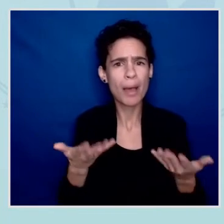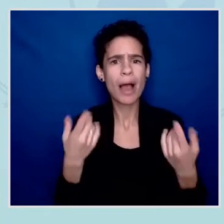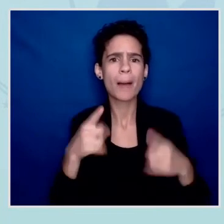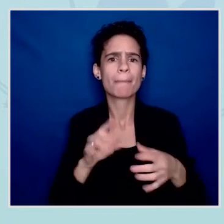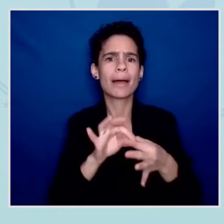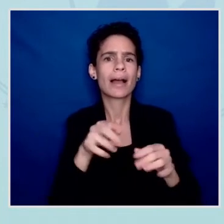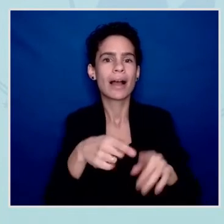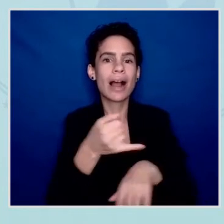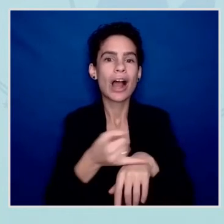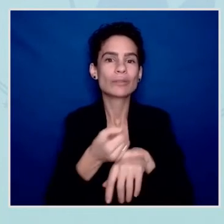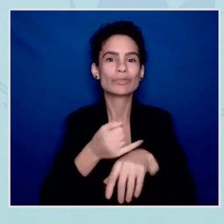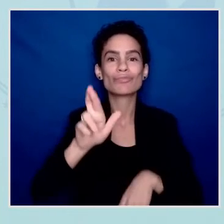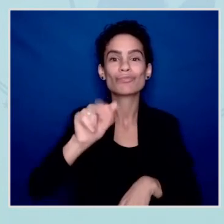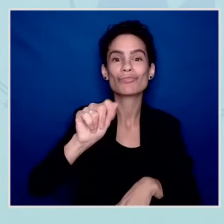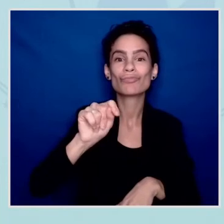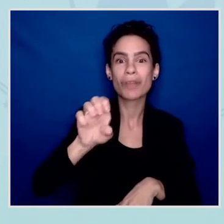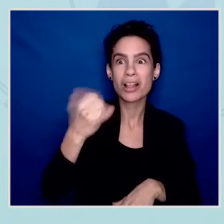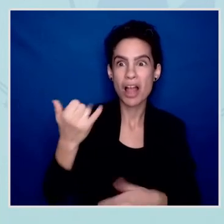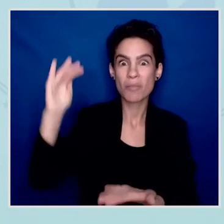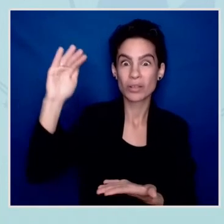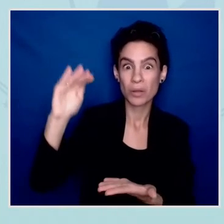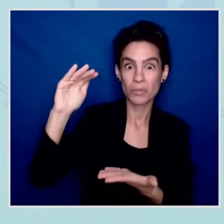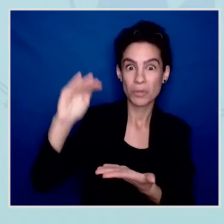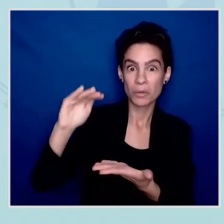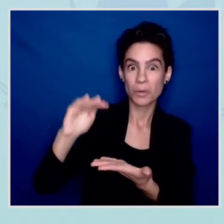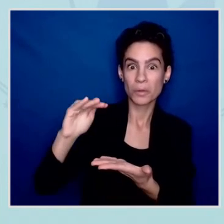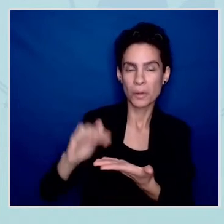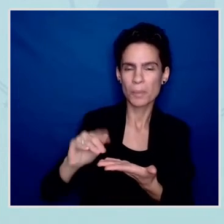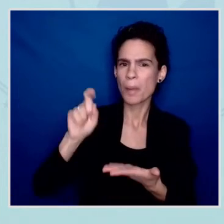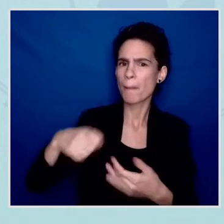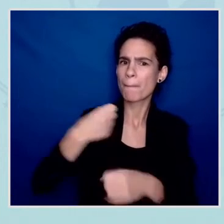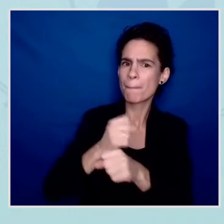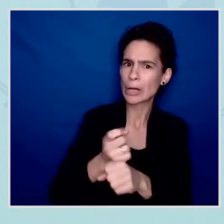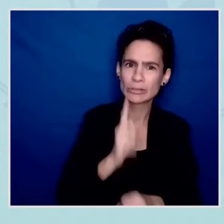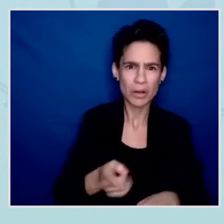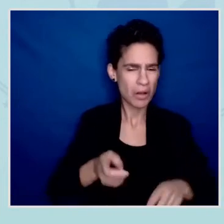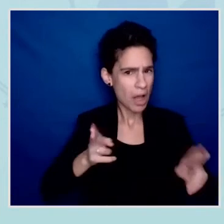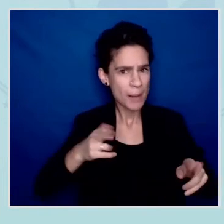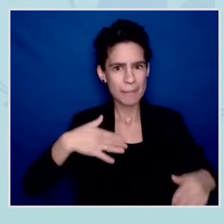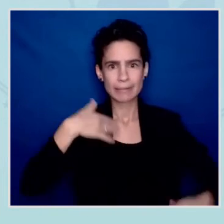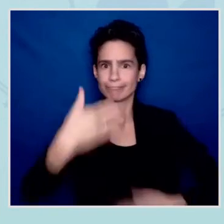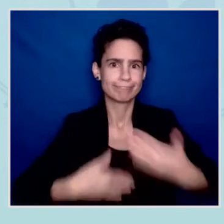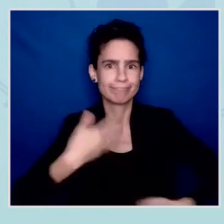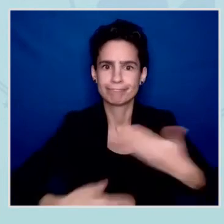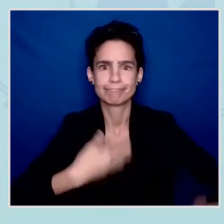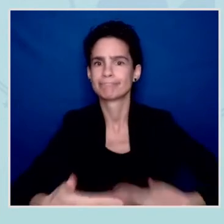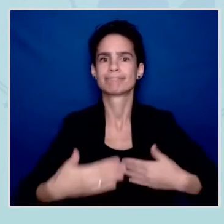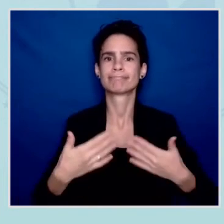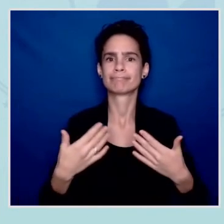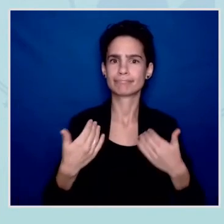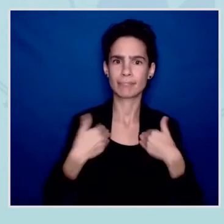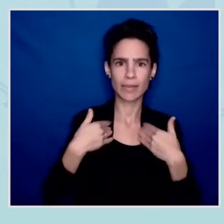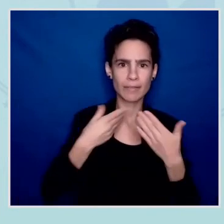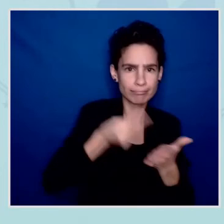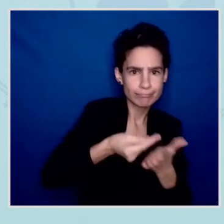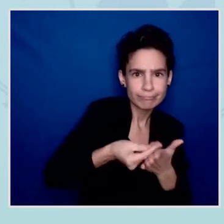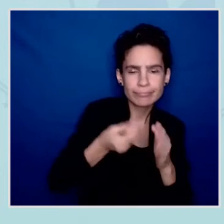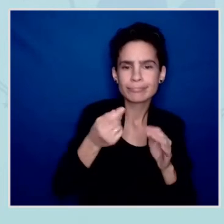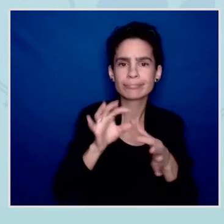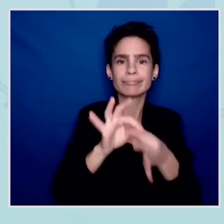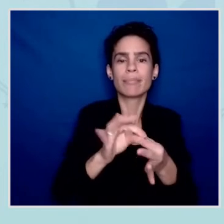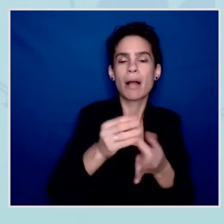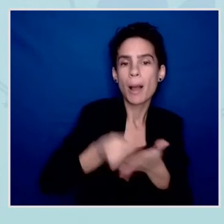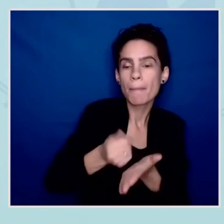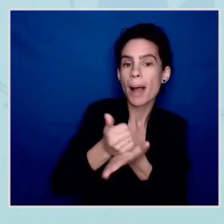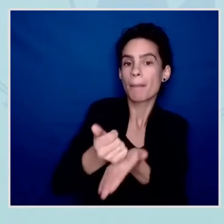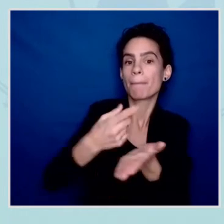REVIVE THE ECONOMY, IN FACT,